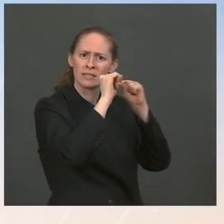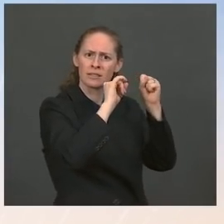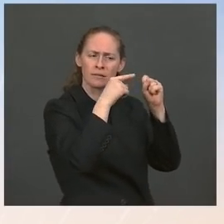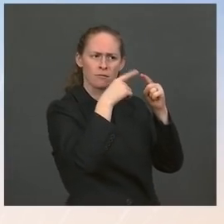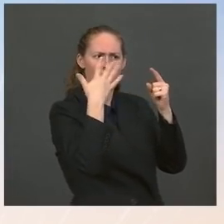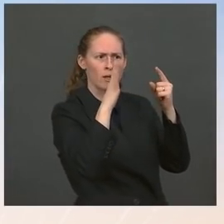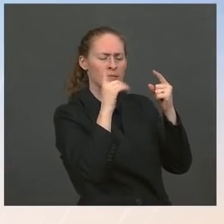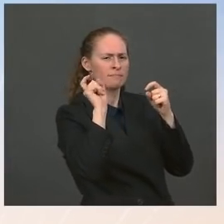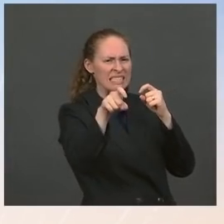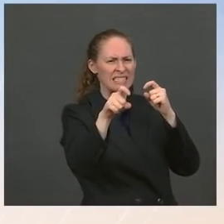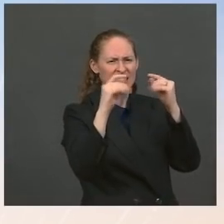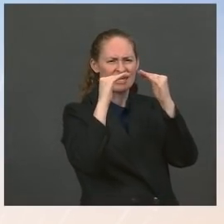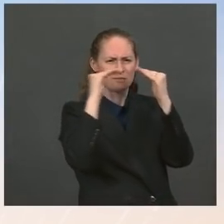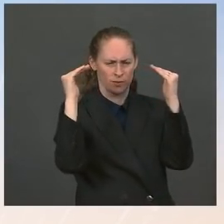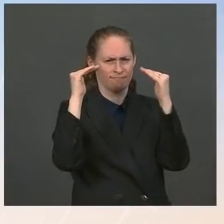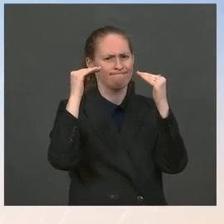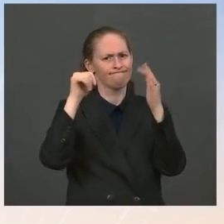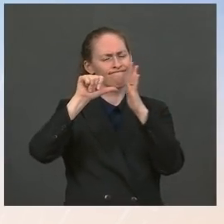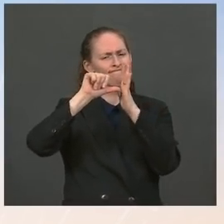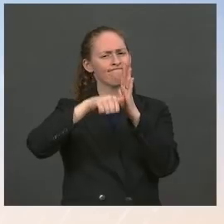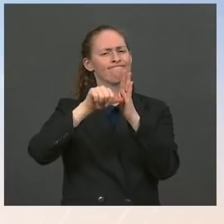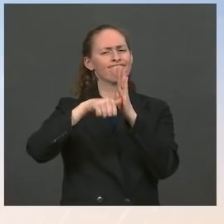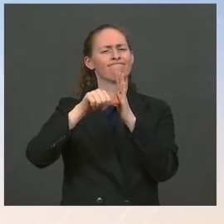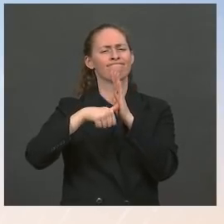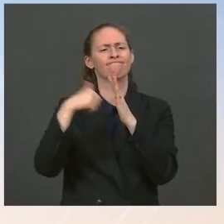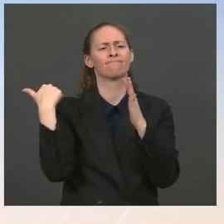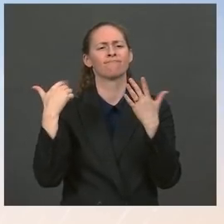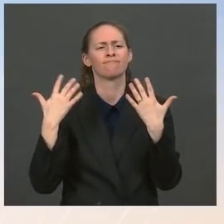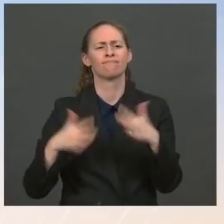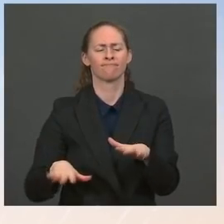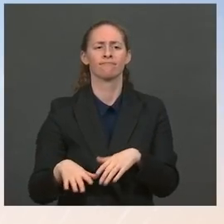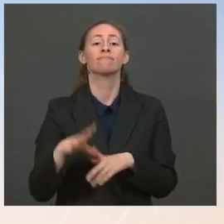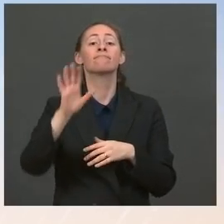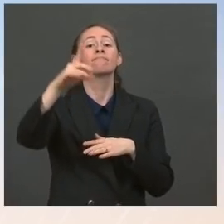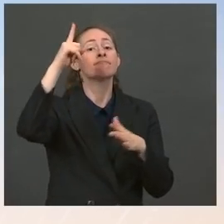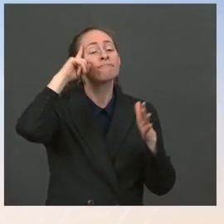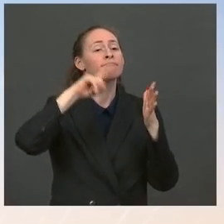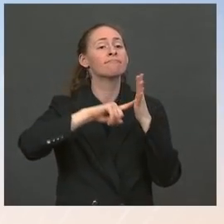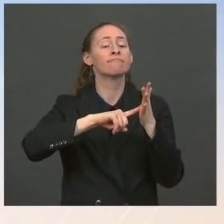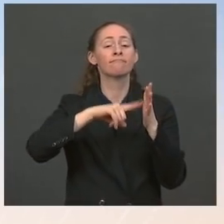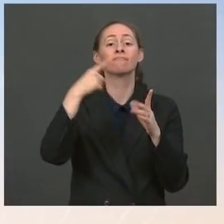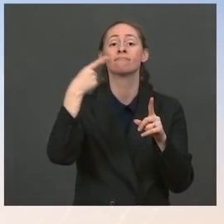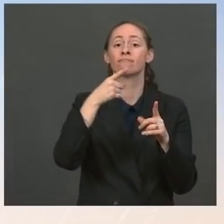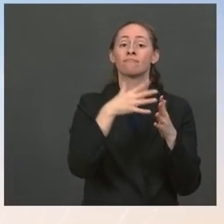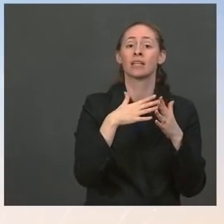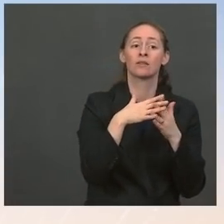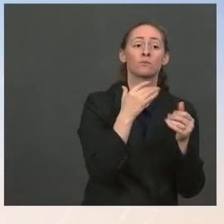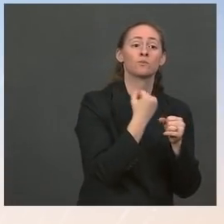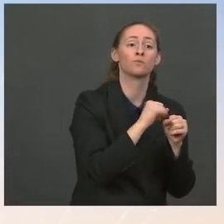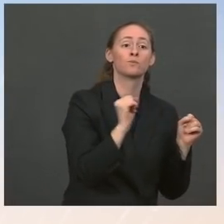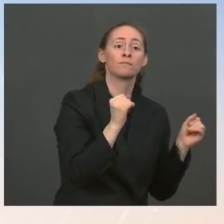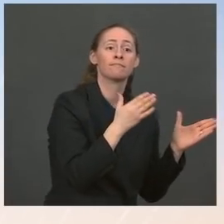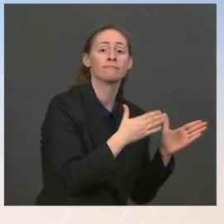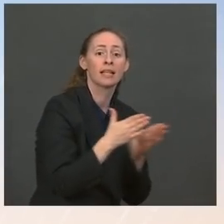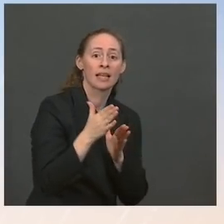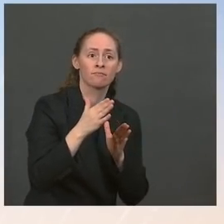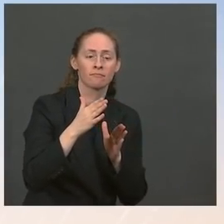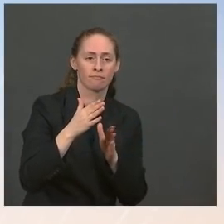If you look at -- talking about the American Rescue Plan, if you look at the Child Tax Credit, about 34 --